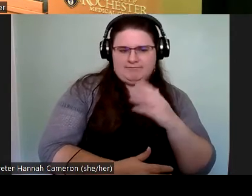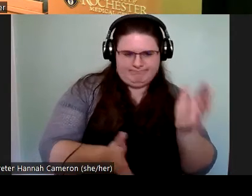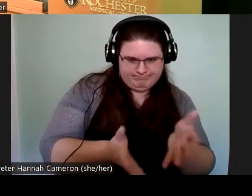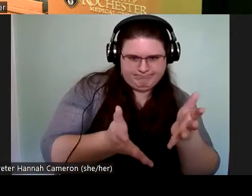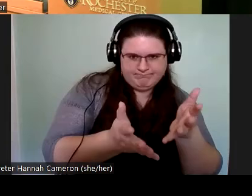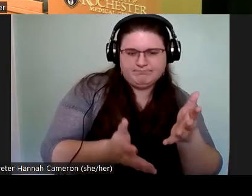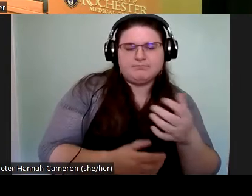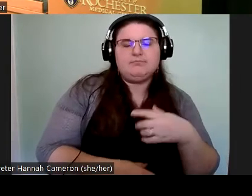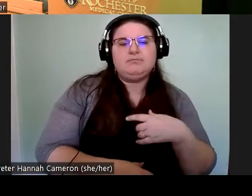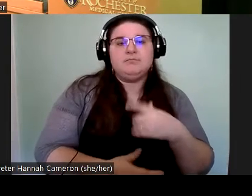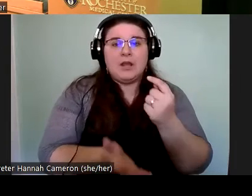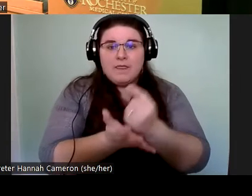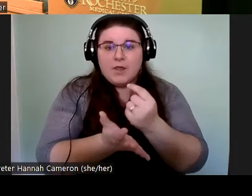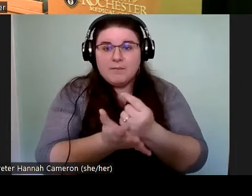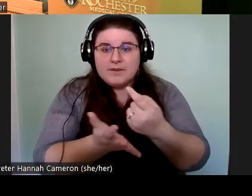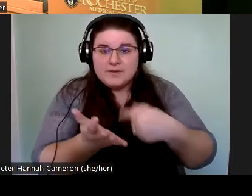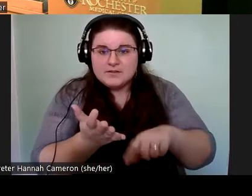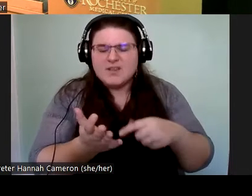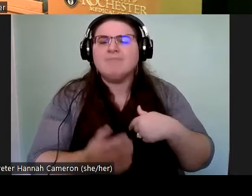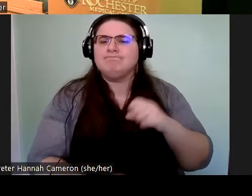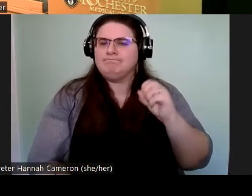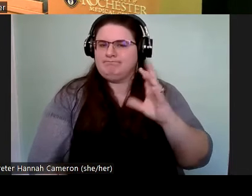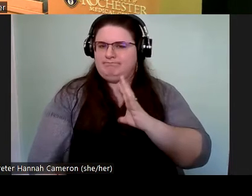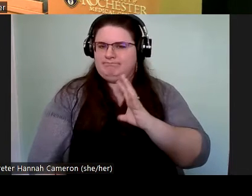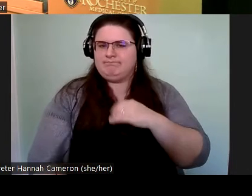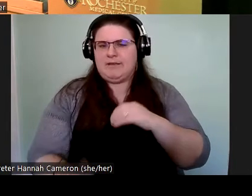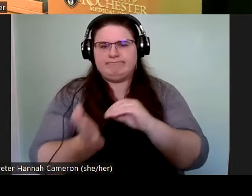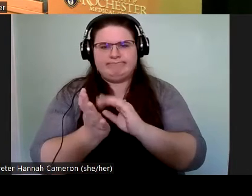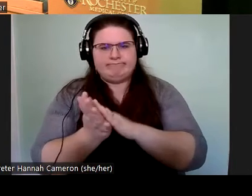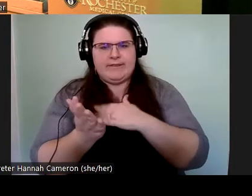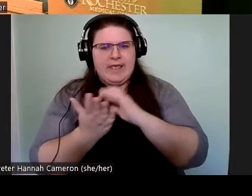have to go to therapy next week okay I'll put it on my calendar to make sure I can drive them there